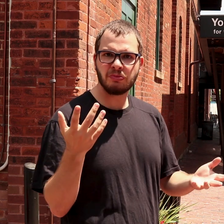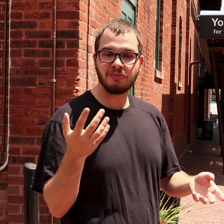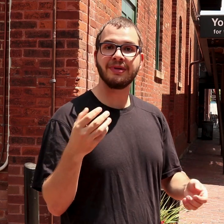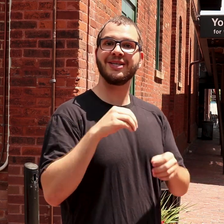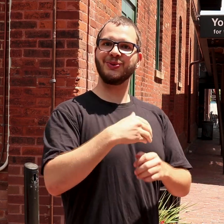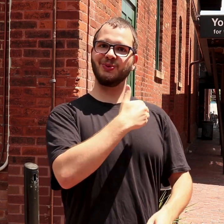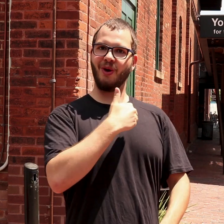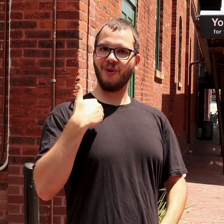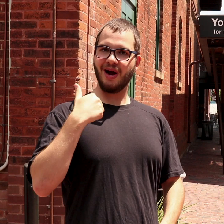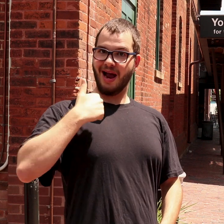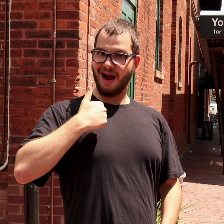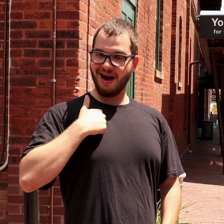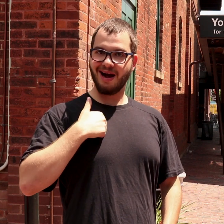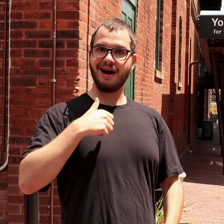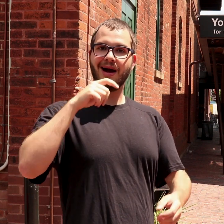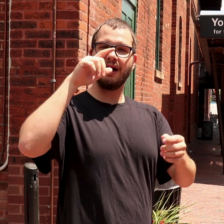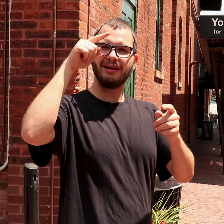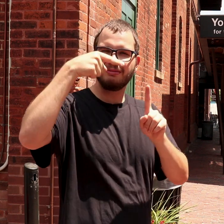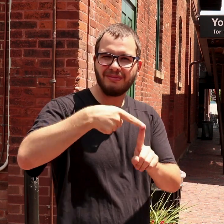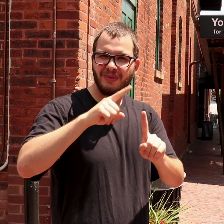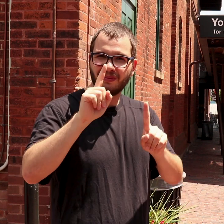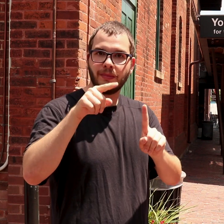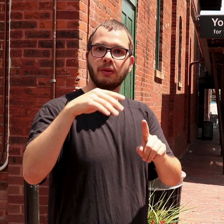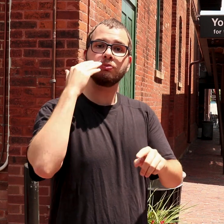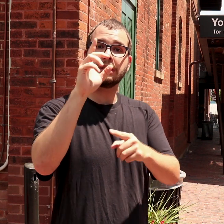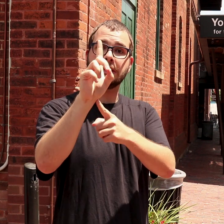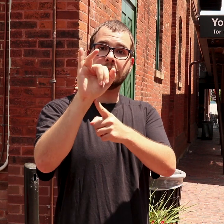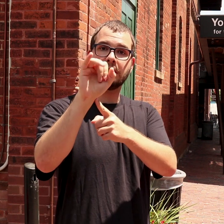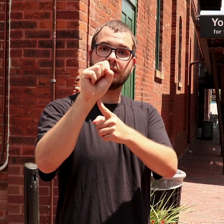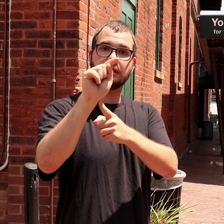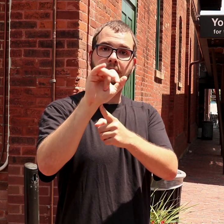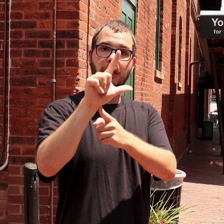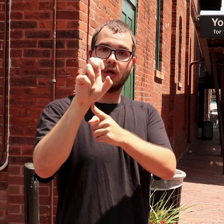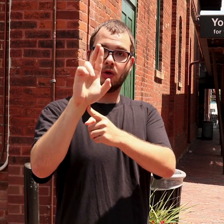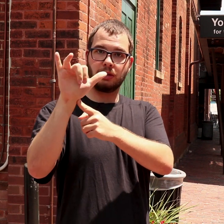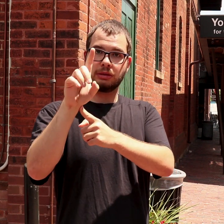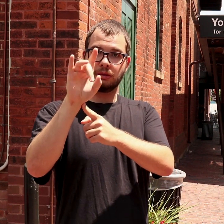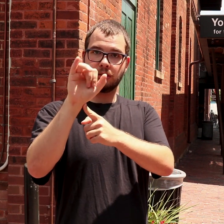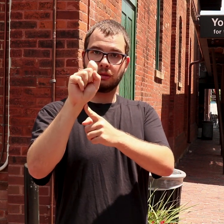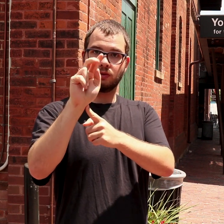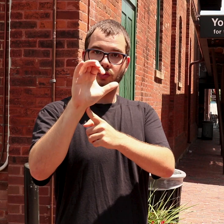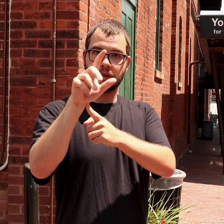It will be produced in Toronto, Canada. Specifically in the Distillery District.